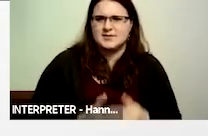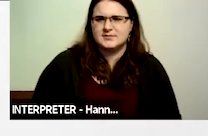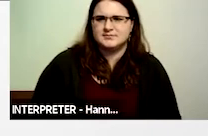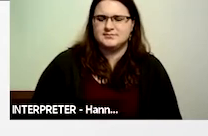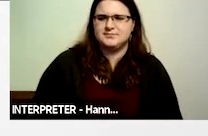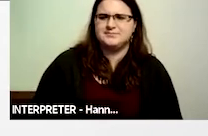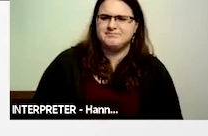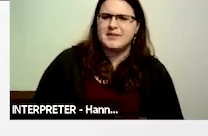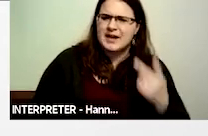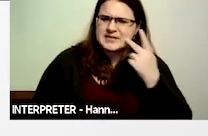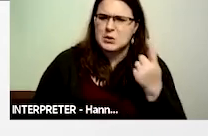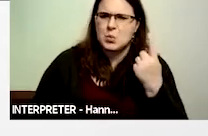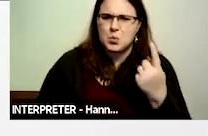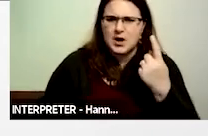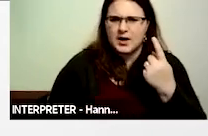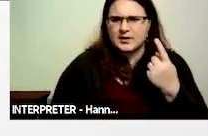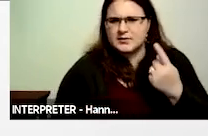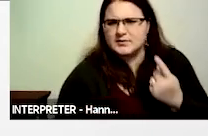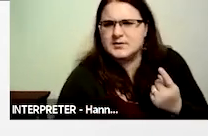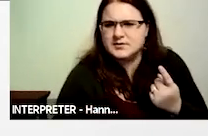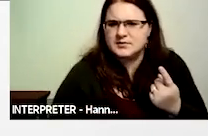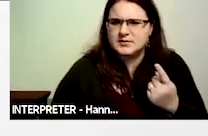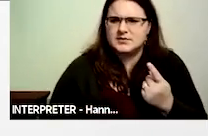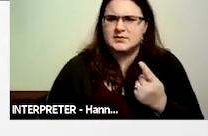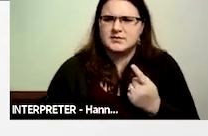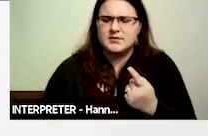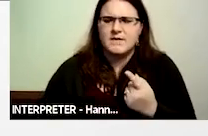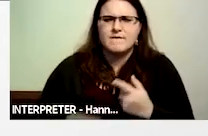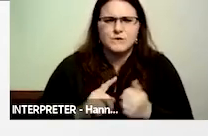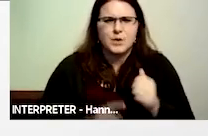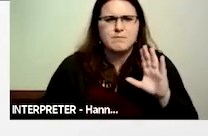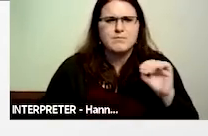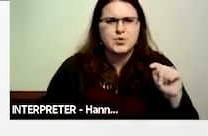I see one from the boot camp that's running. I see my class, obviously.